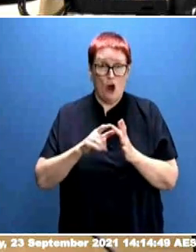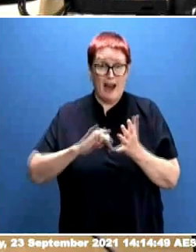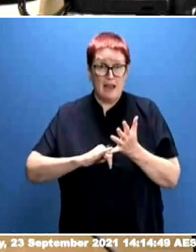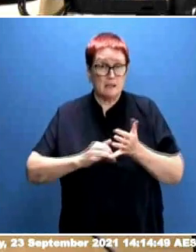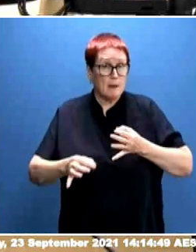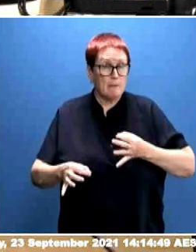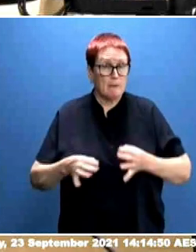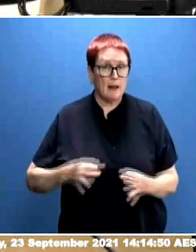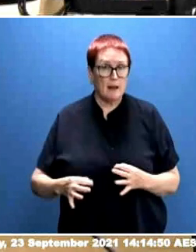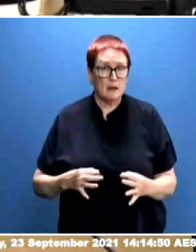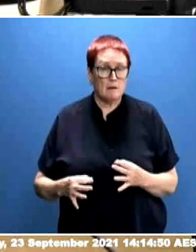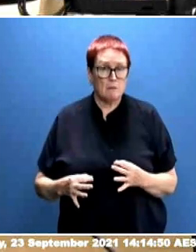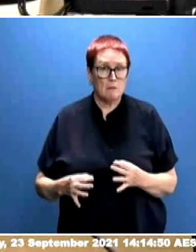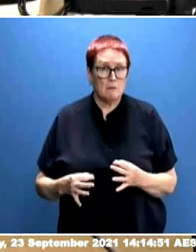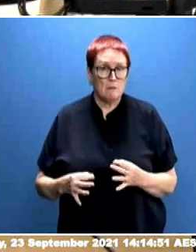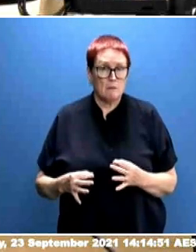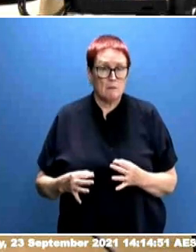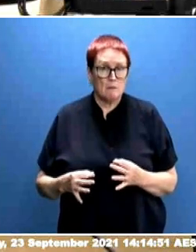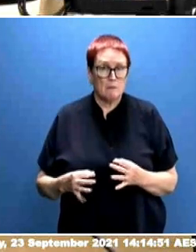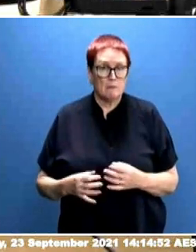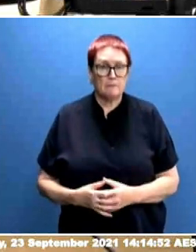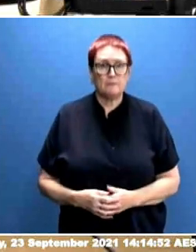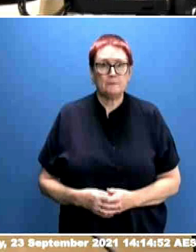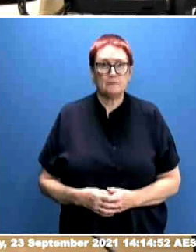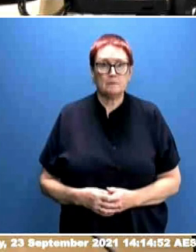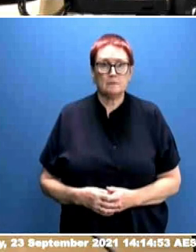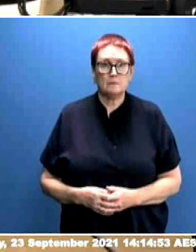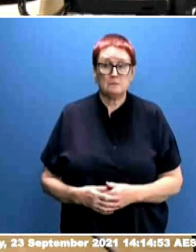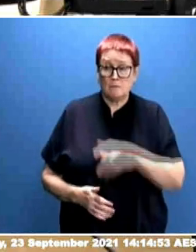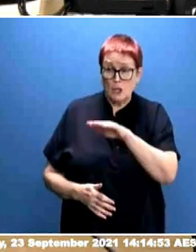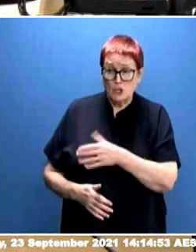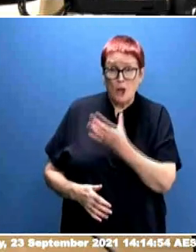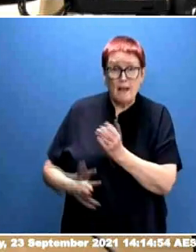Is there a link between whether a child has an NDIS plan or not, and